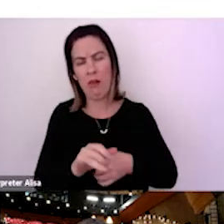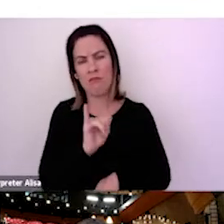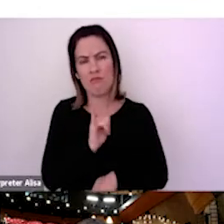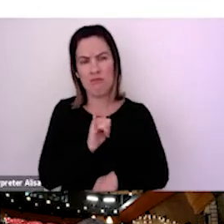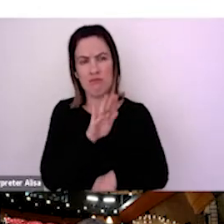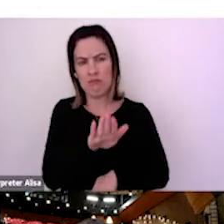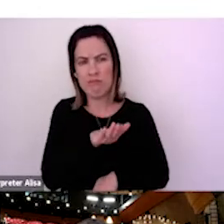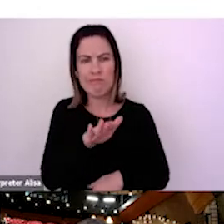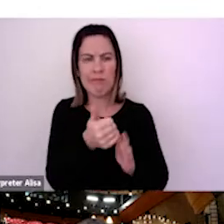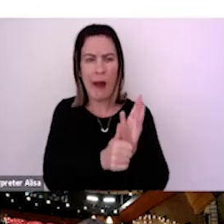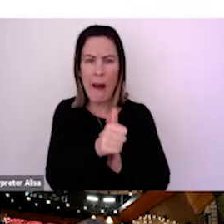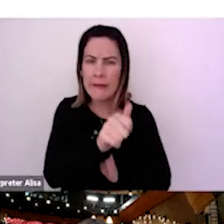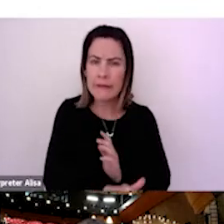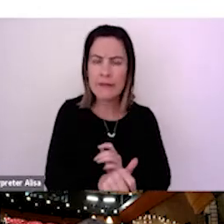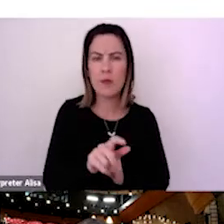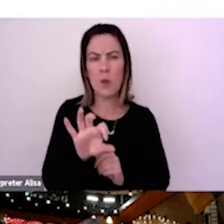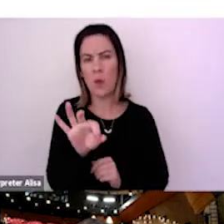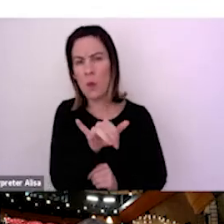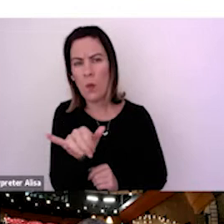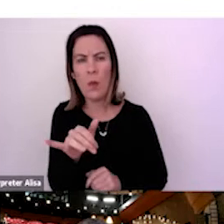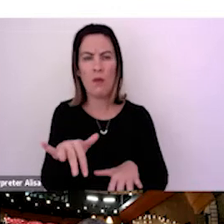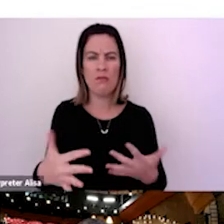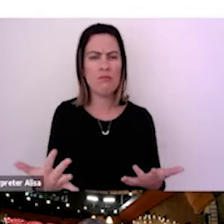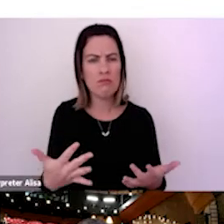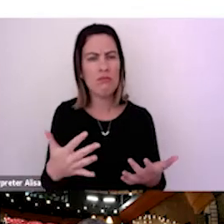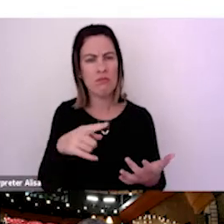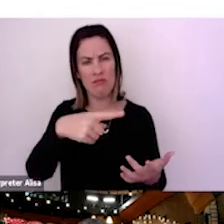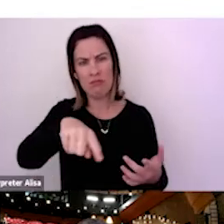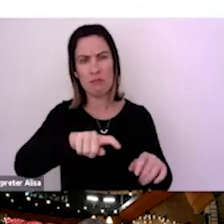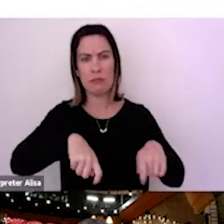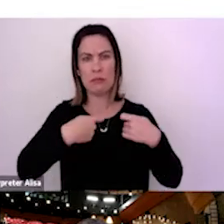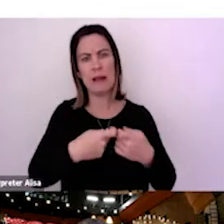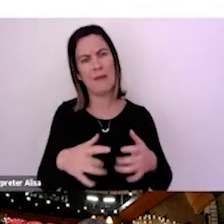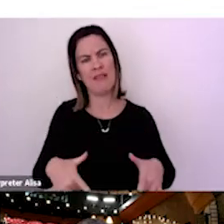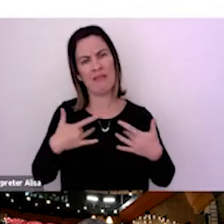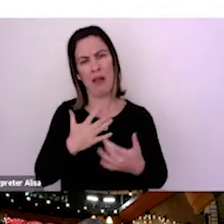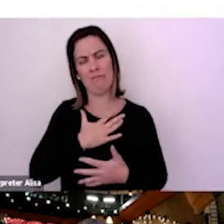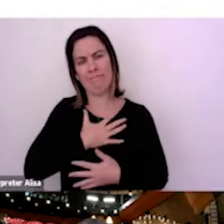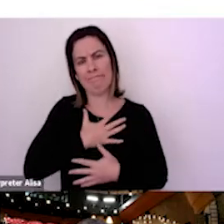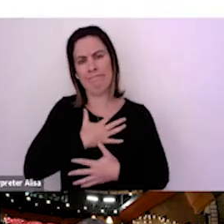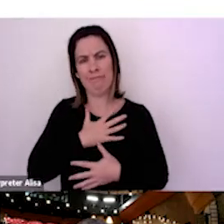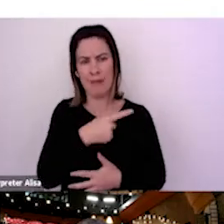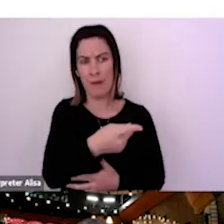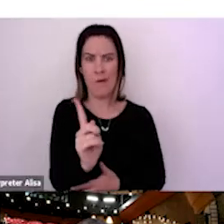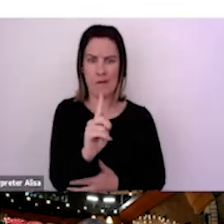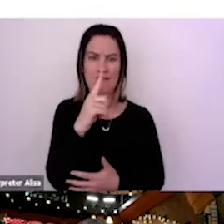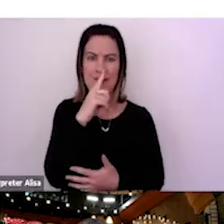people saying, yes, I was affected by this, but we feel for those involved more.